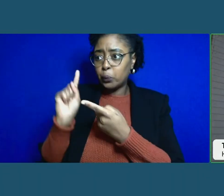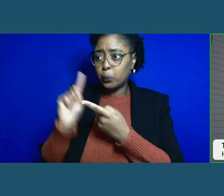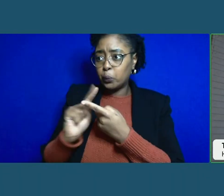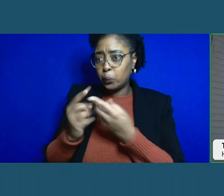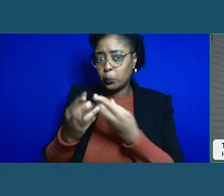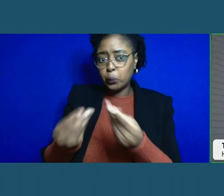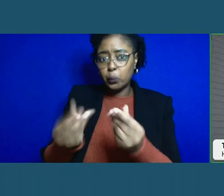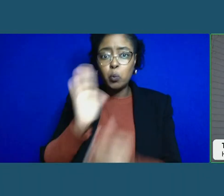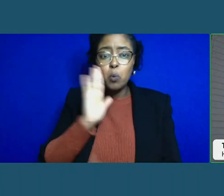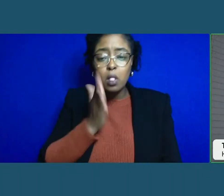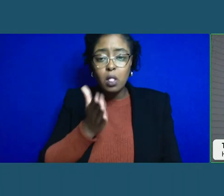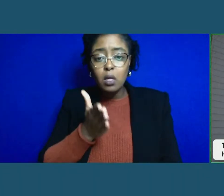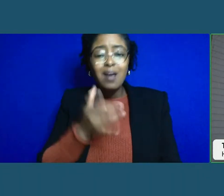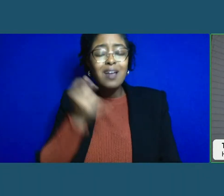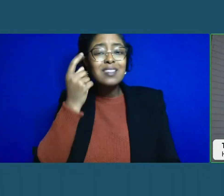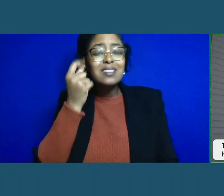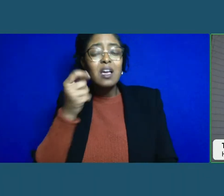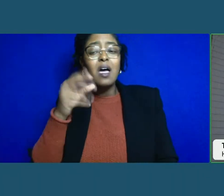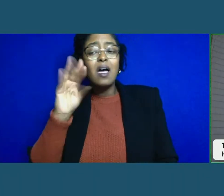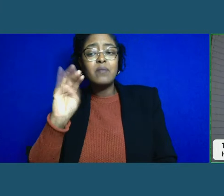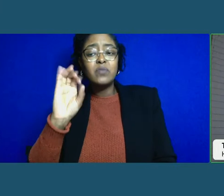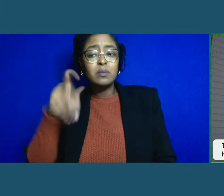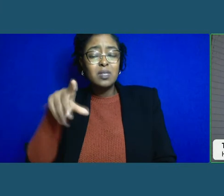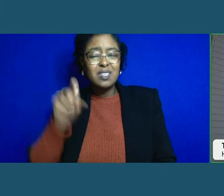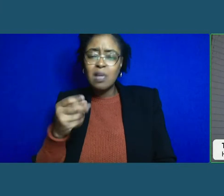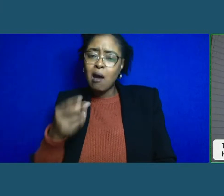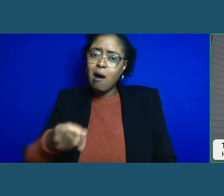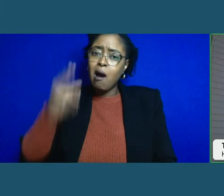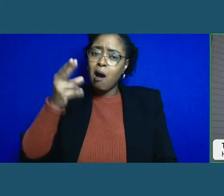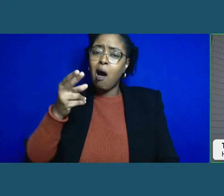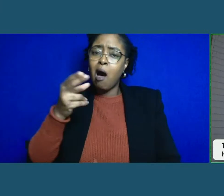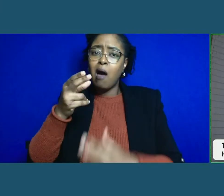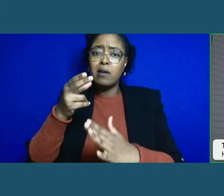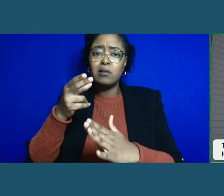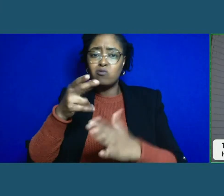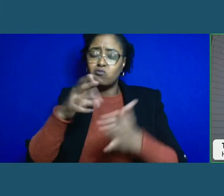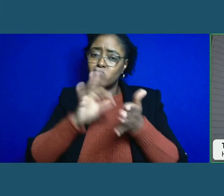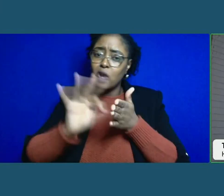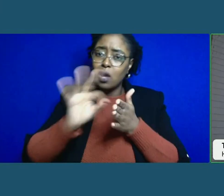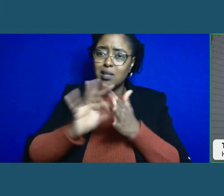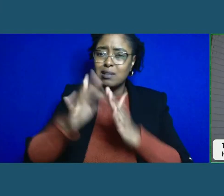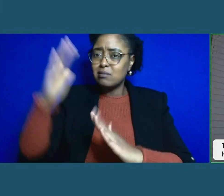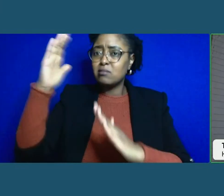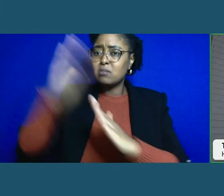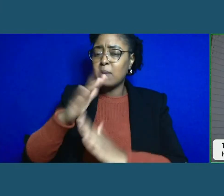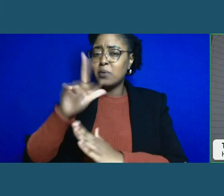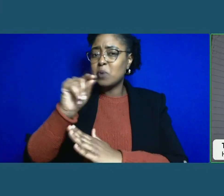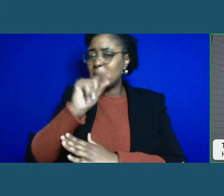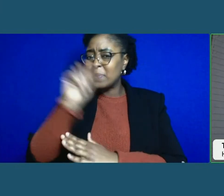running out of class options. M.C.P.S. is highly rated. It's